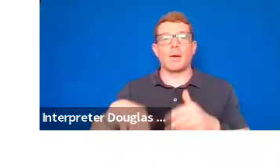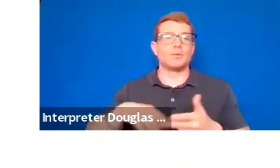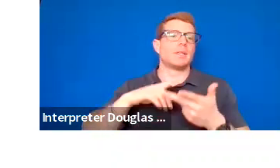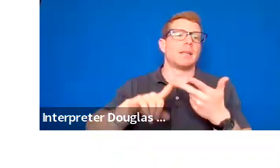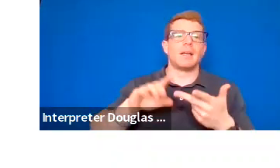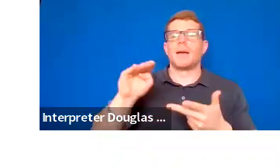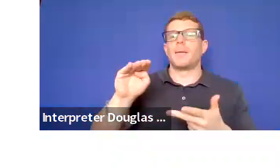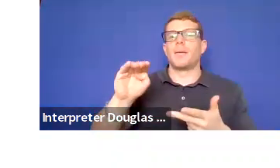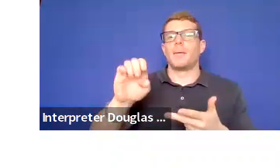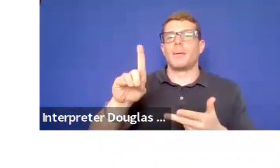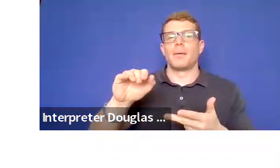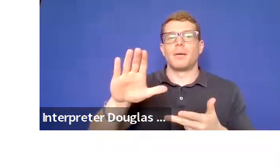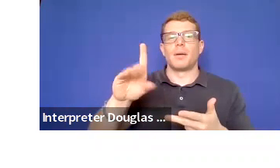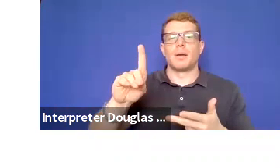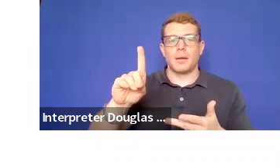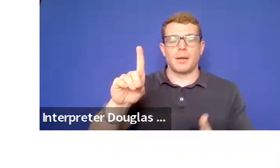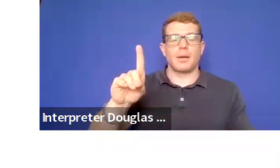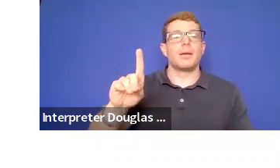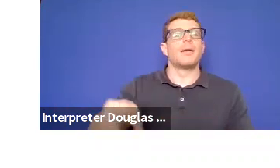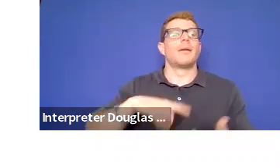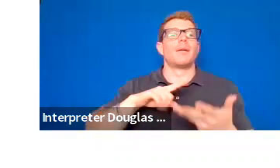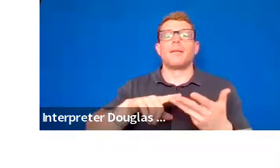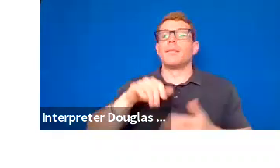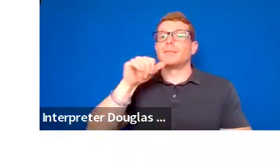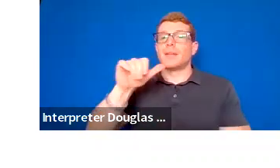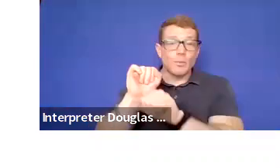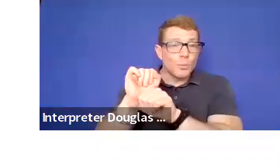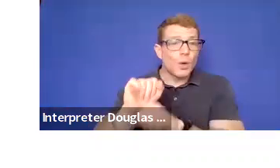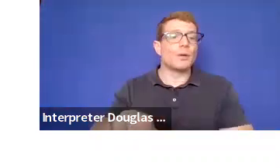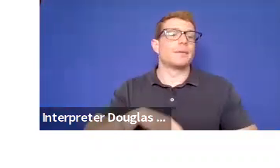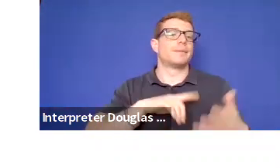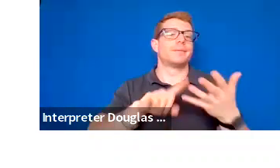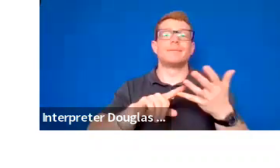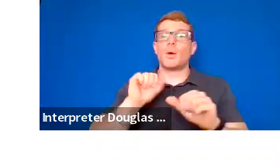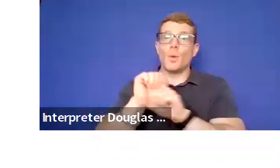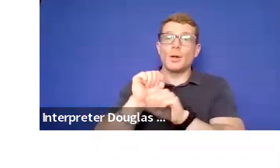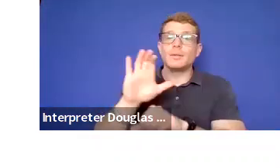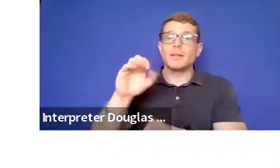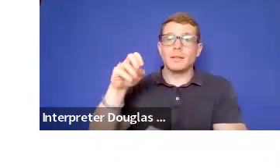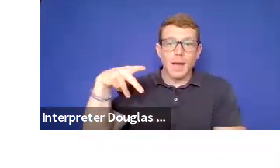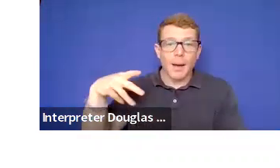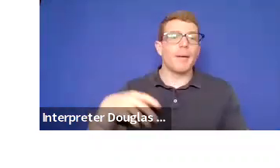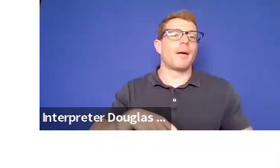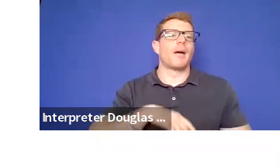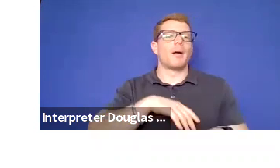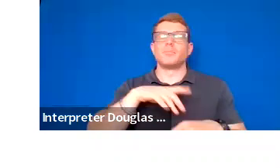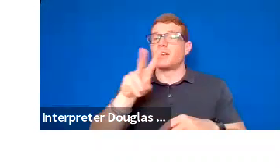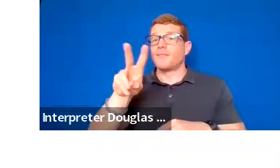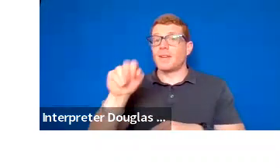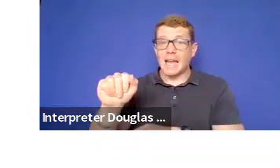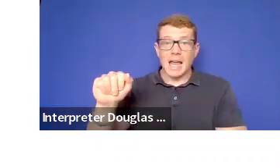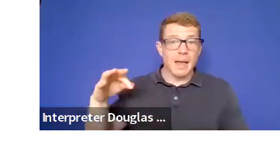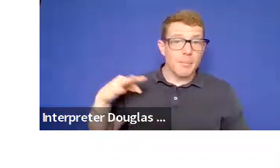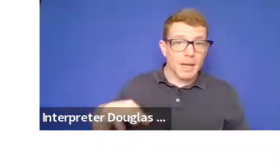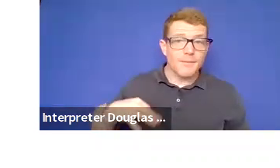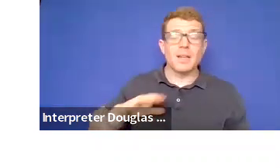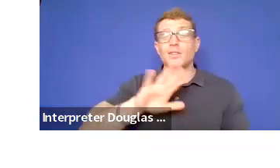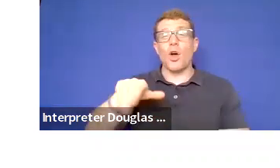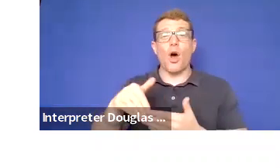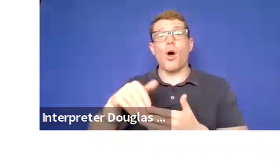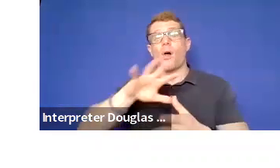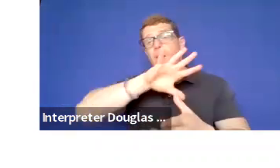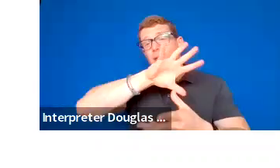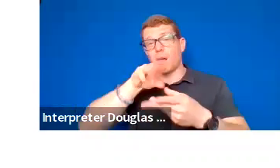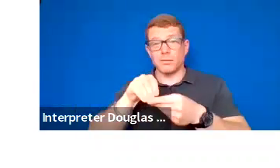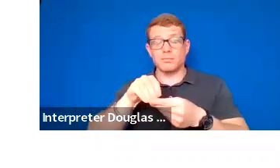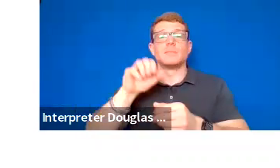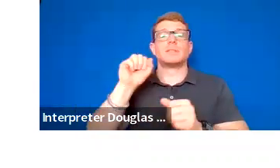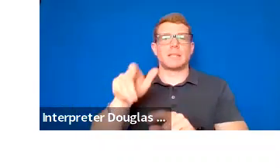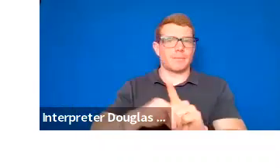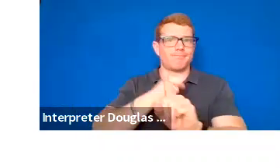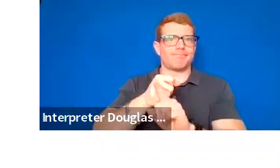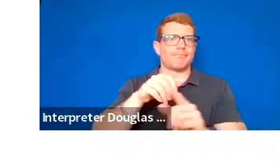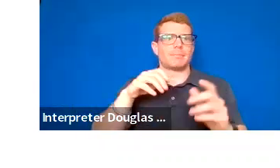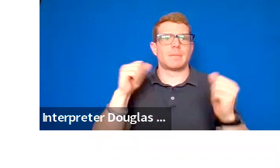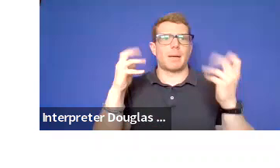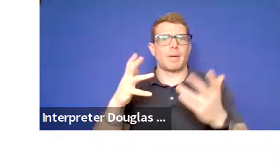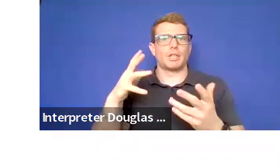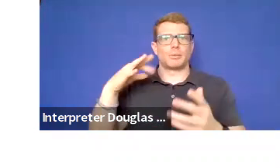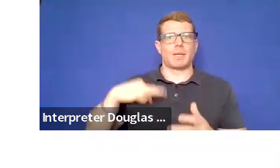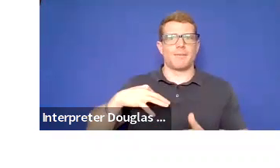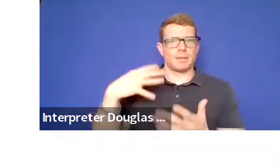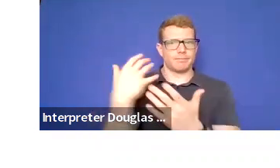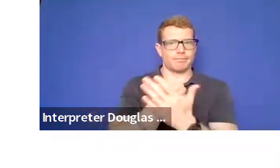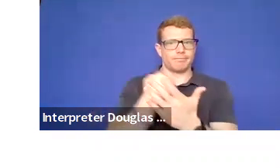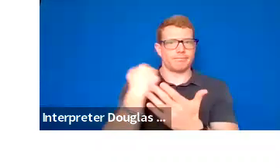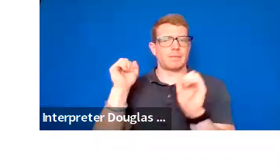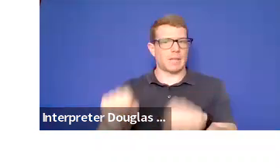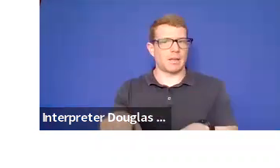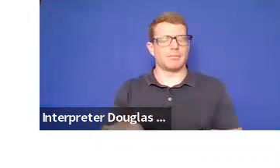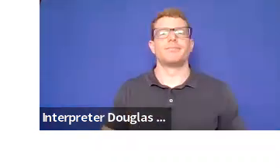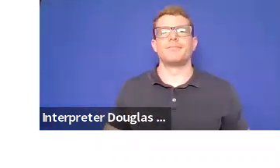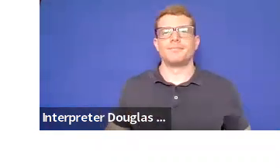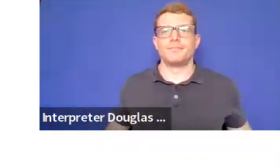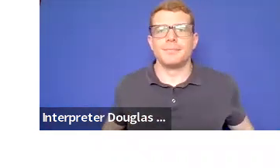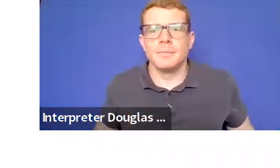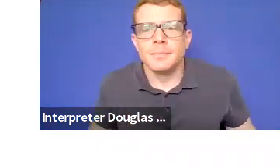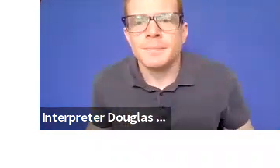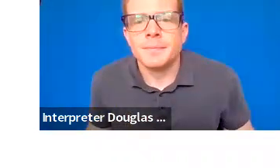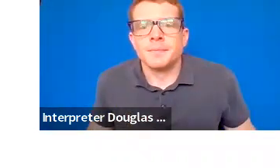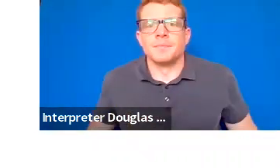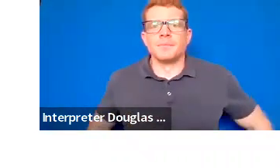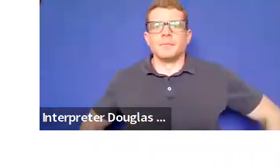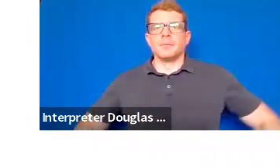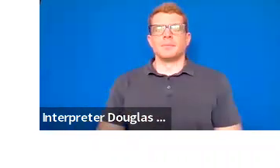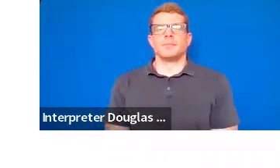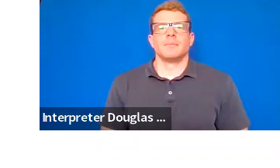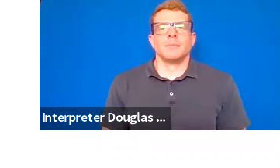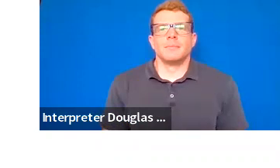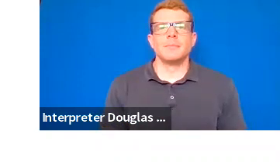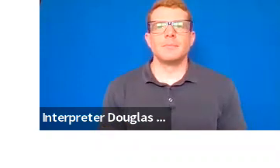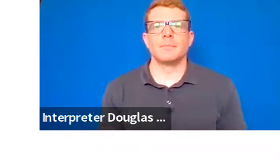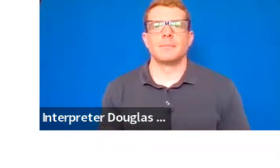Comp any of these can factor into your overall benefits profile there, and where you are financially with earnings, and the Va benefits too.